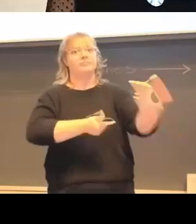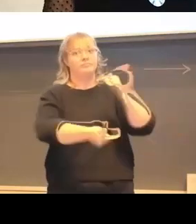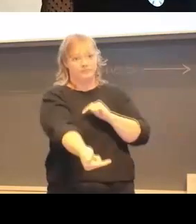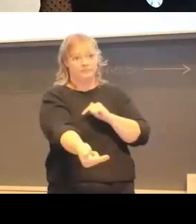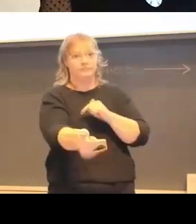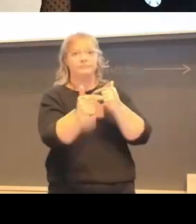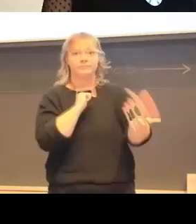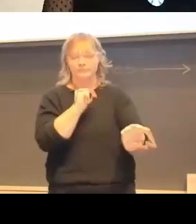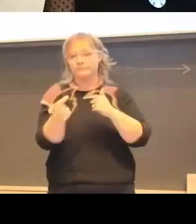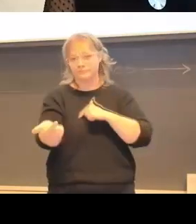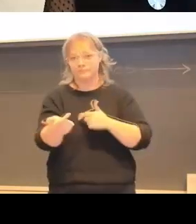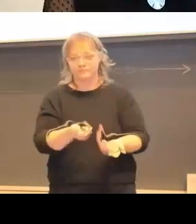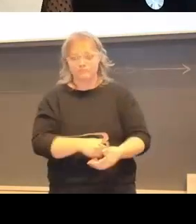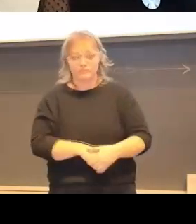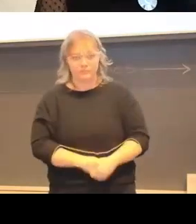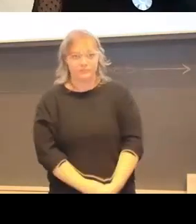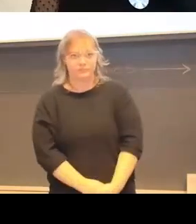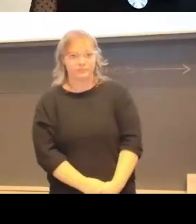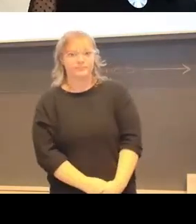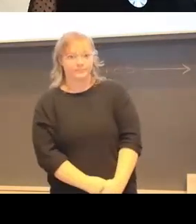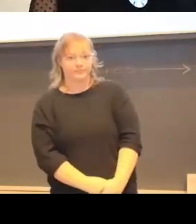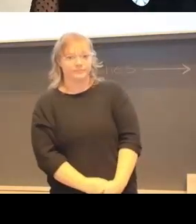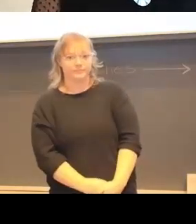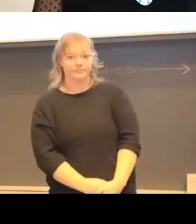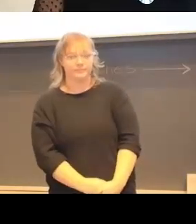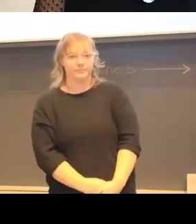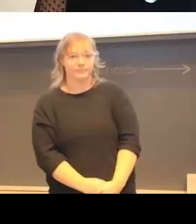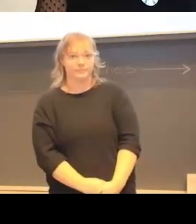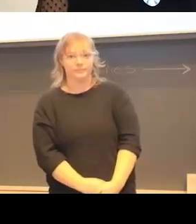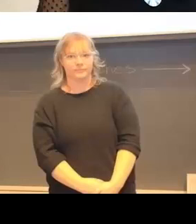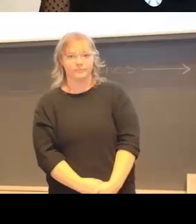see their patients and surgeon B completing the coding and feedback process approximately